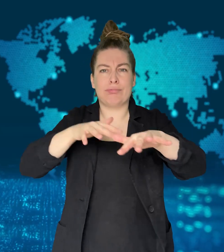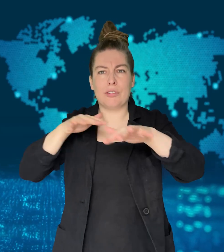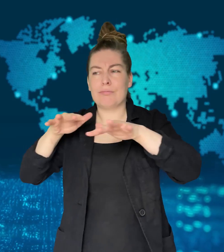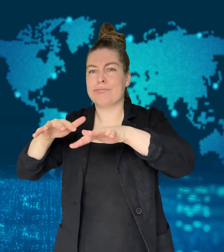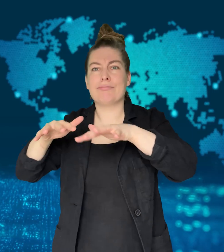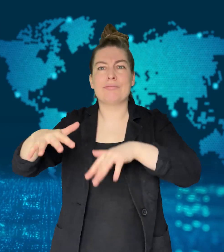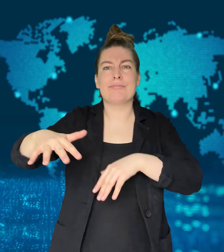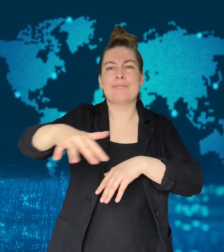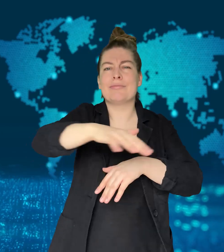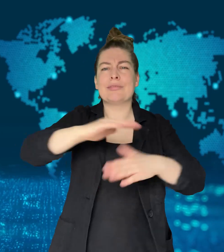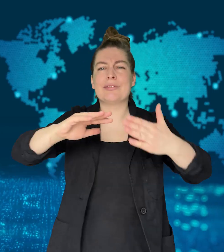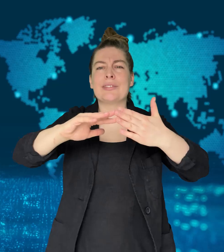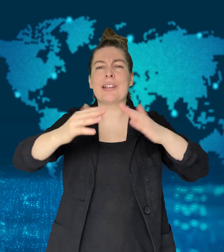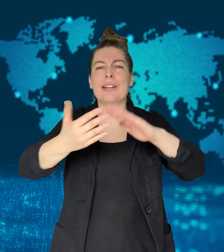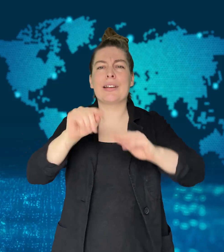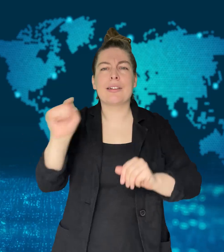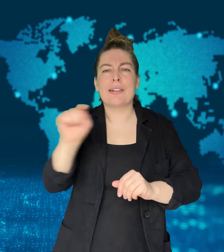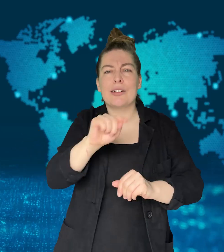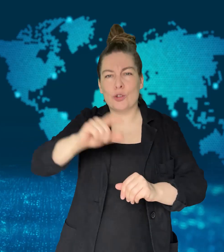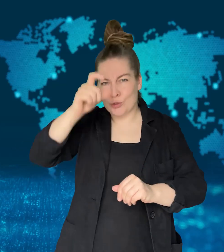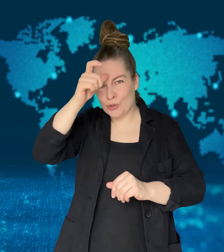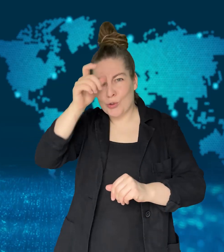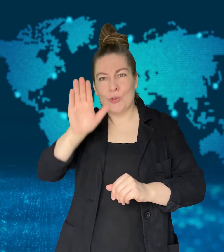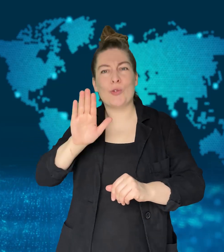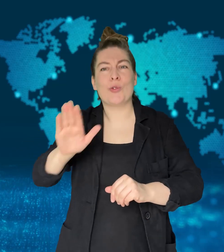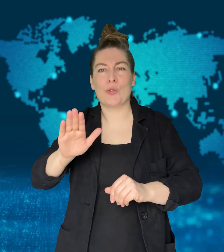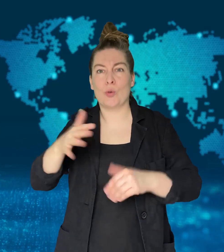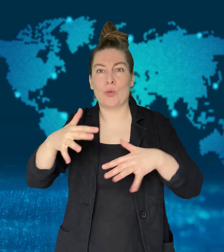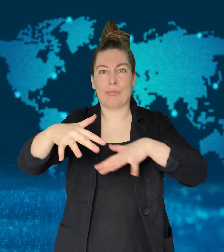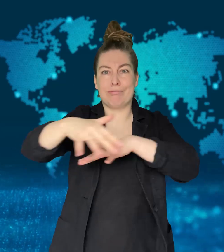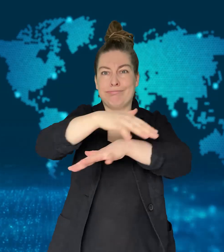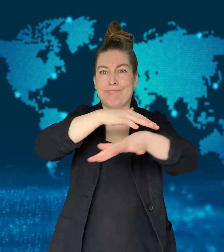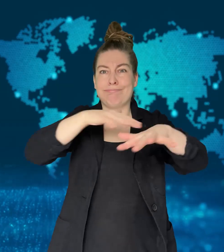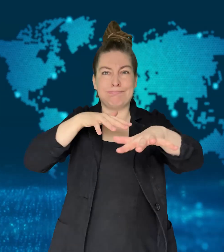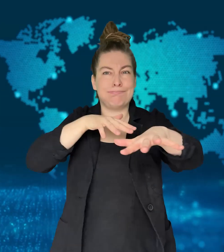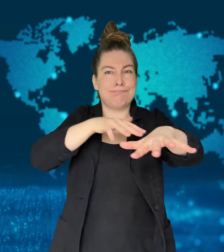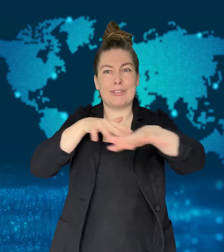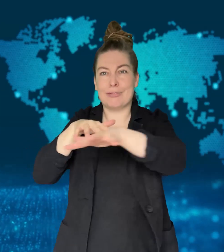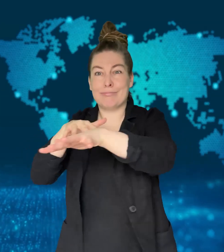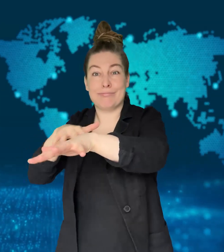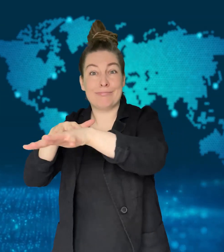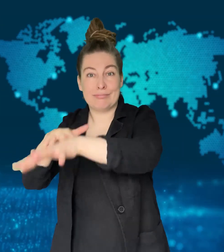in many cities across Turkiye on Friday,